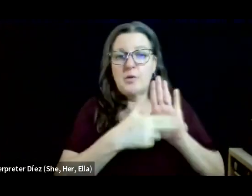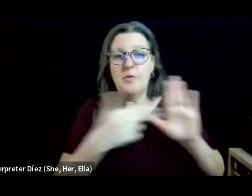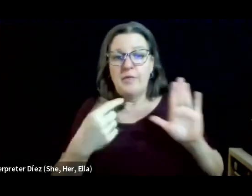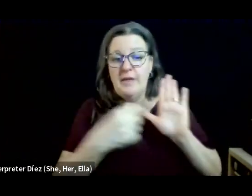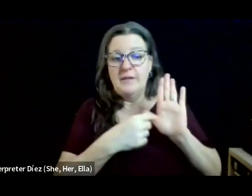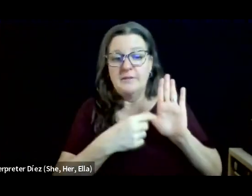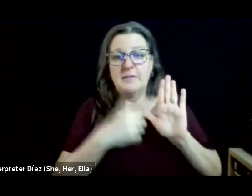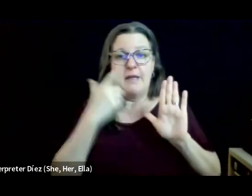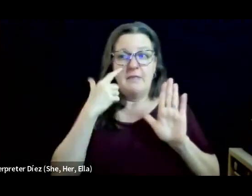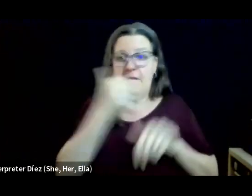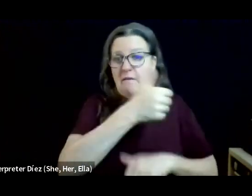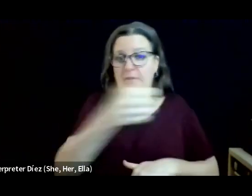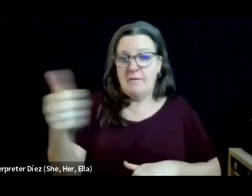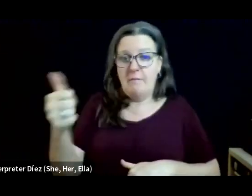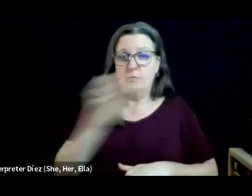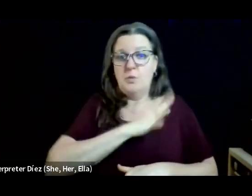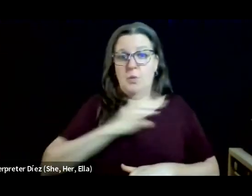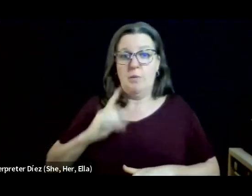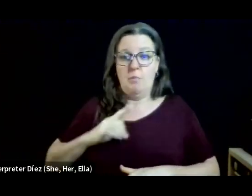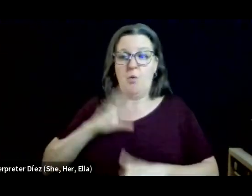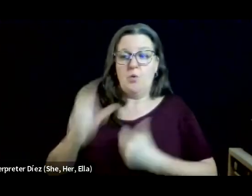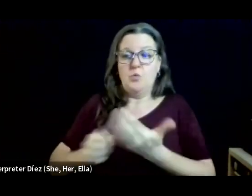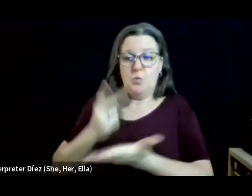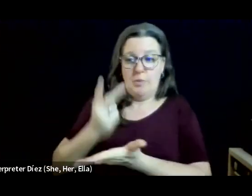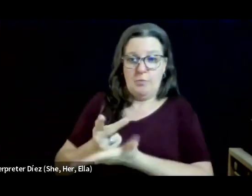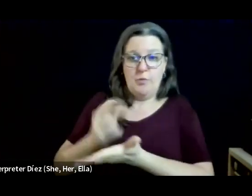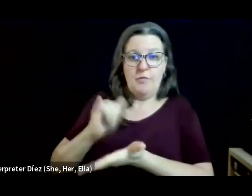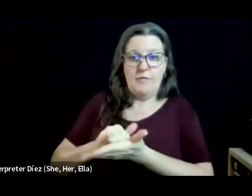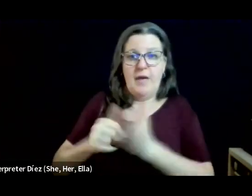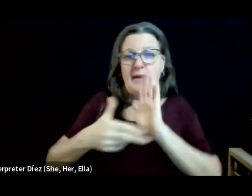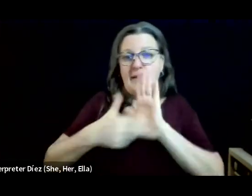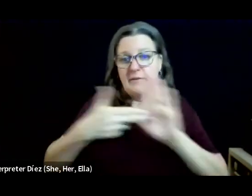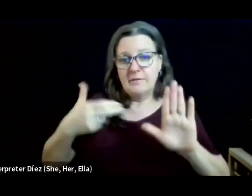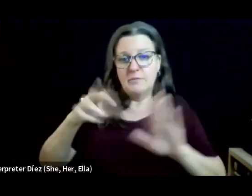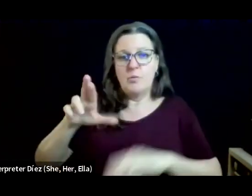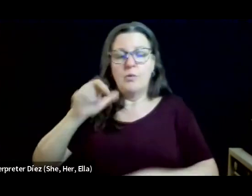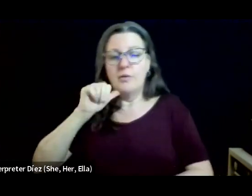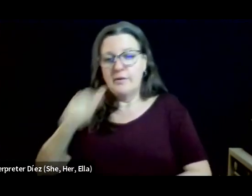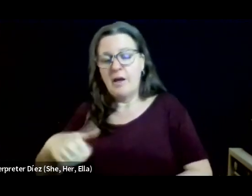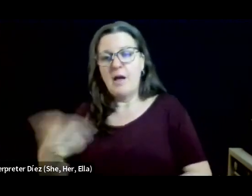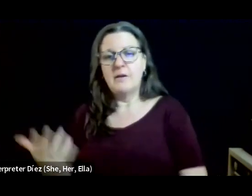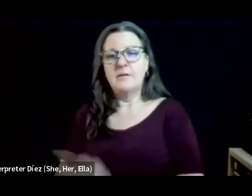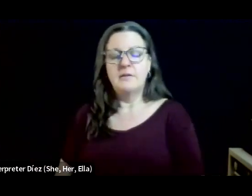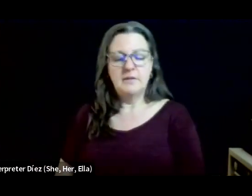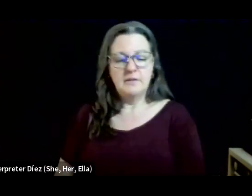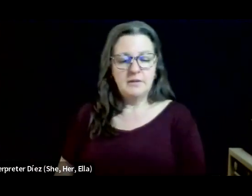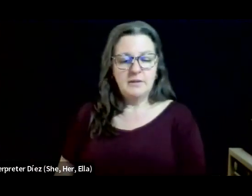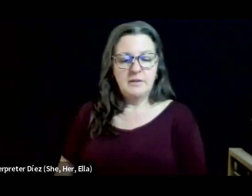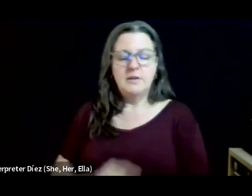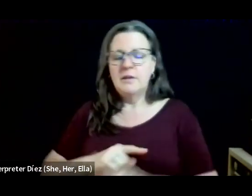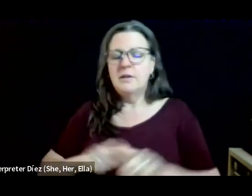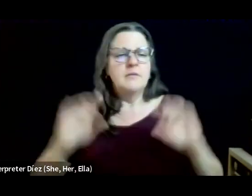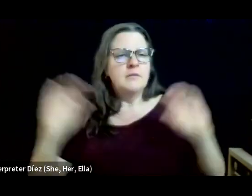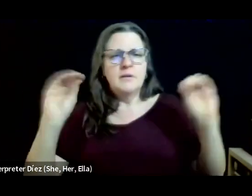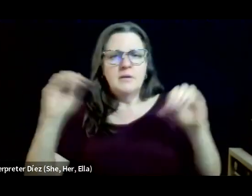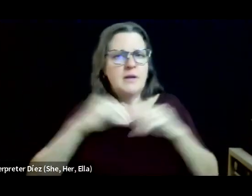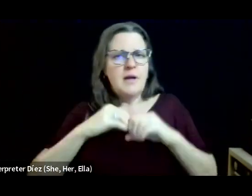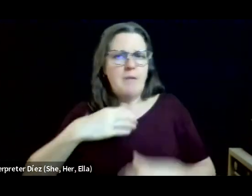to approve this designation or-or deny. Nothing in there about appealing.